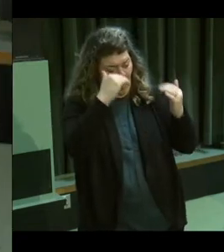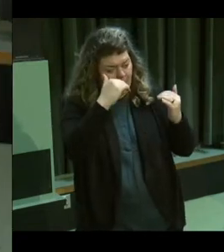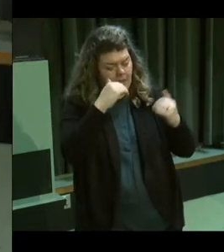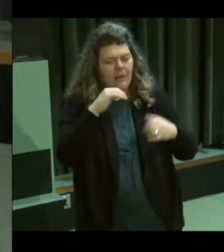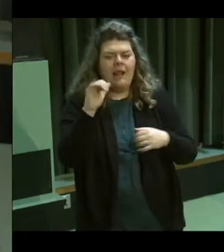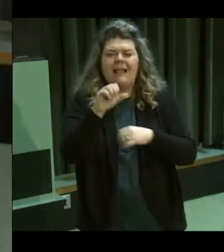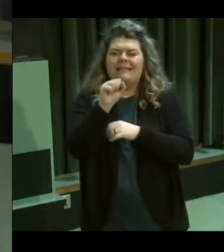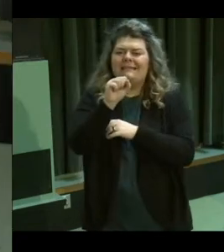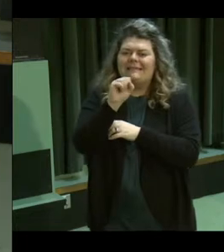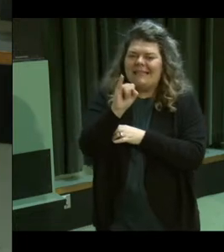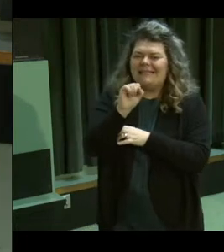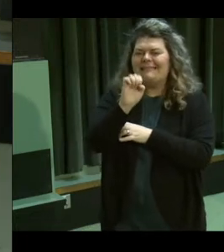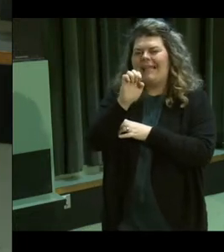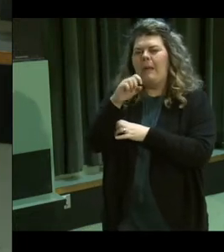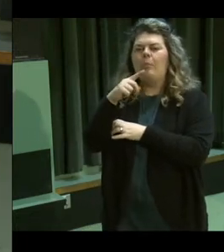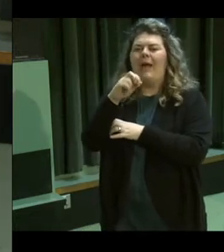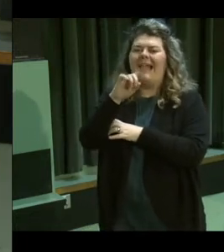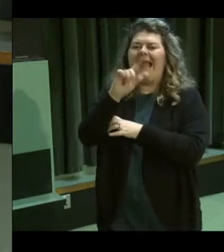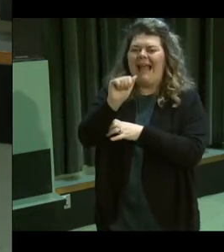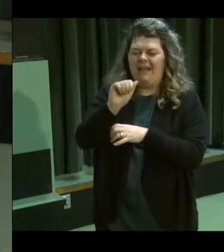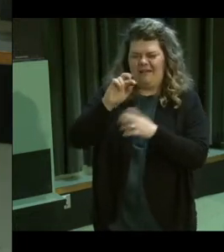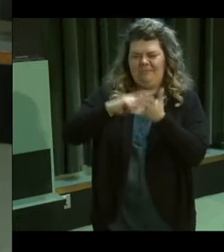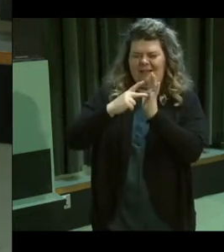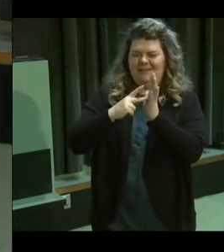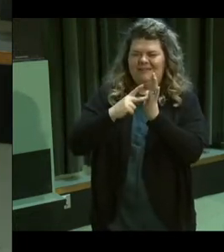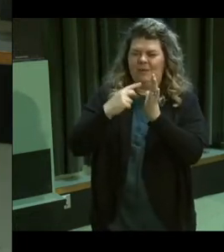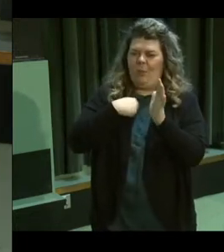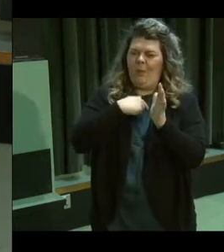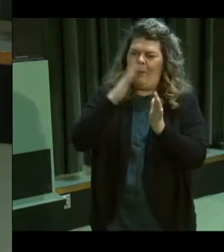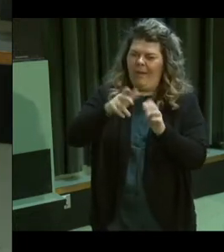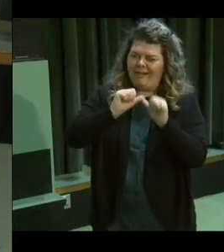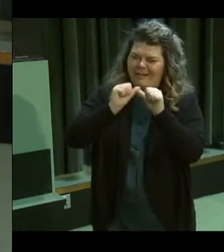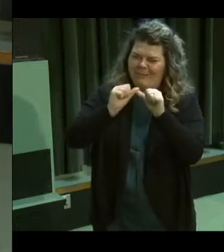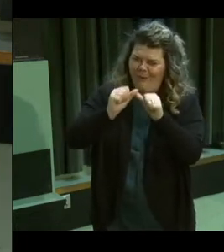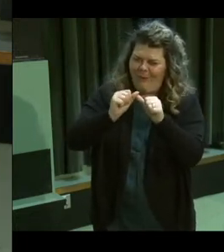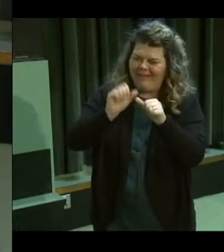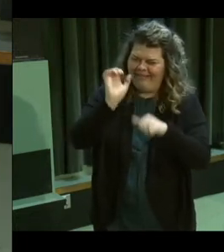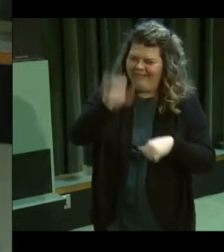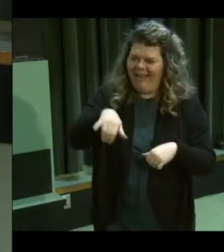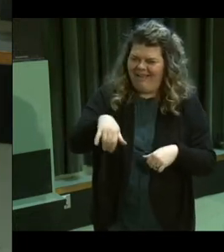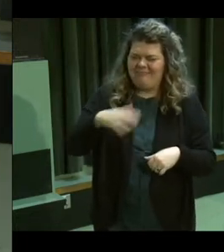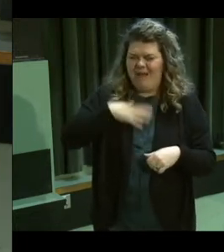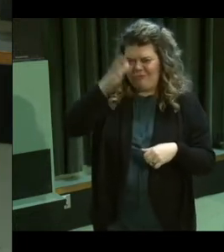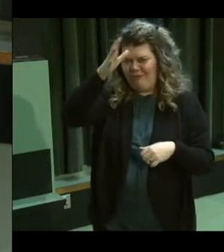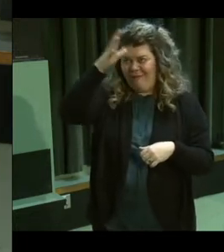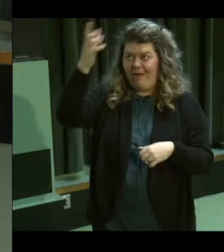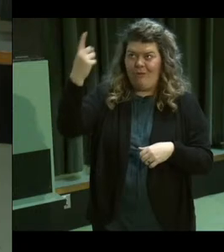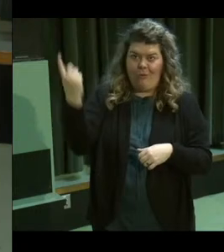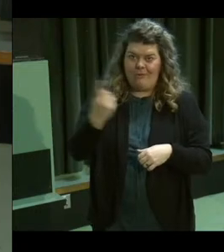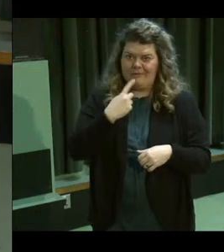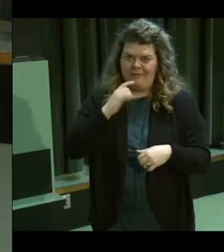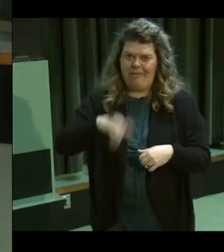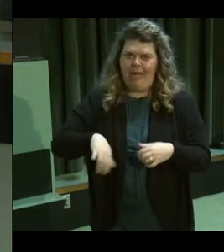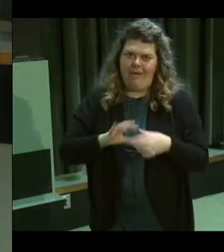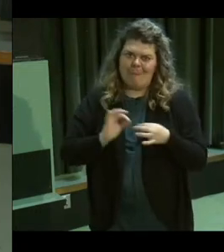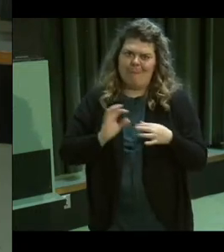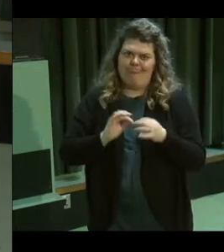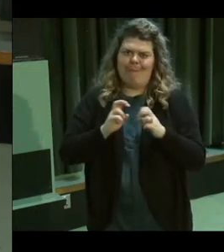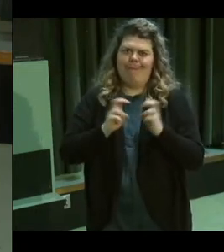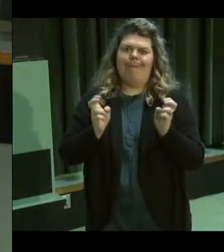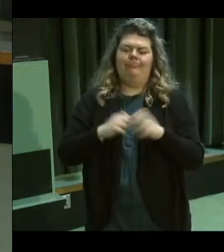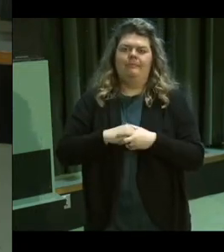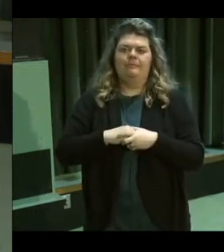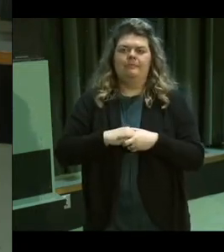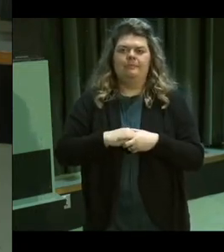see. Like my grandfather said,